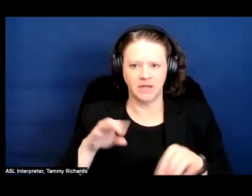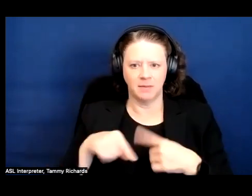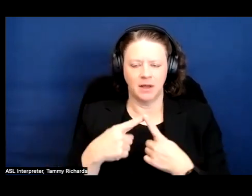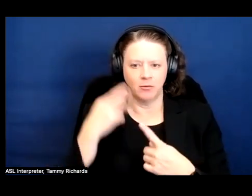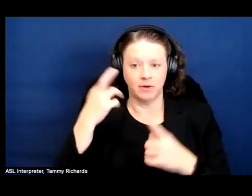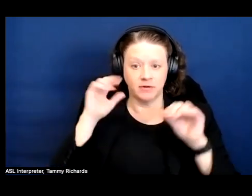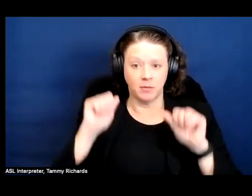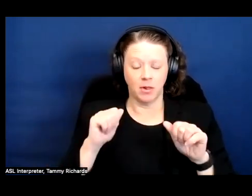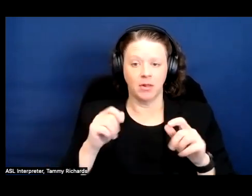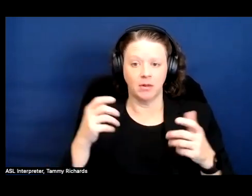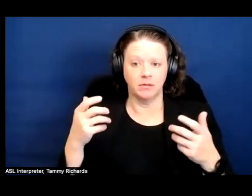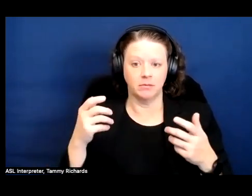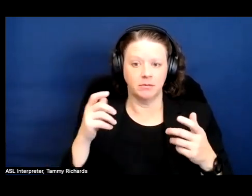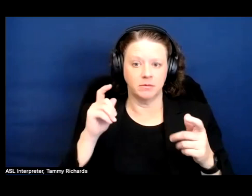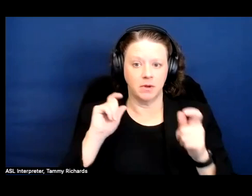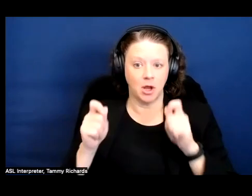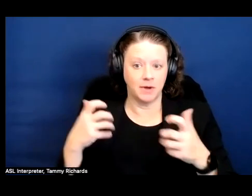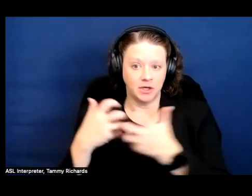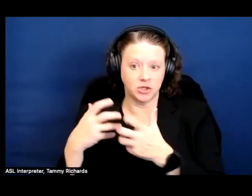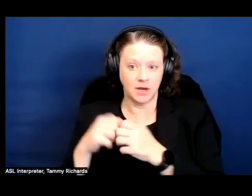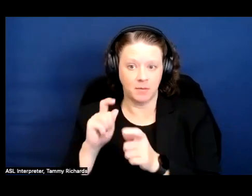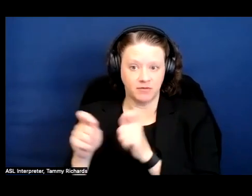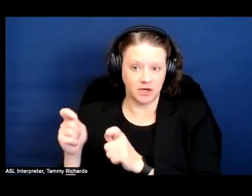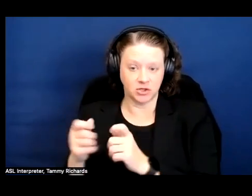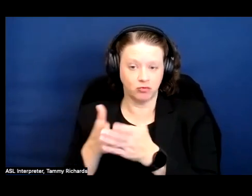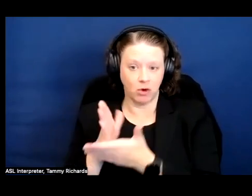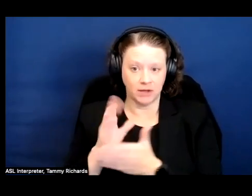so excuse me if I have to pause anytime during this presentation.